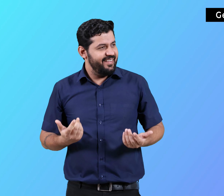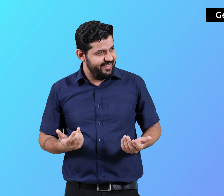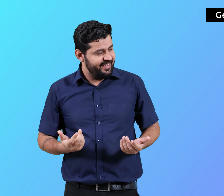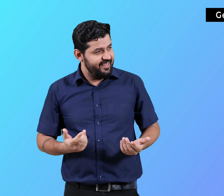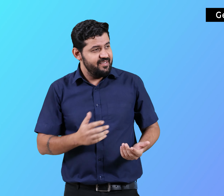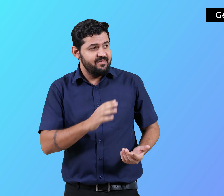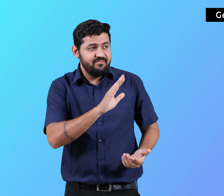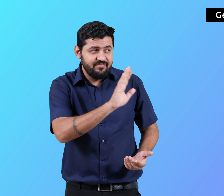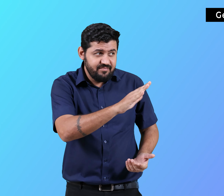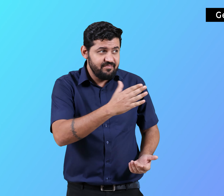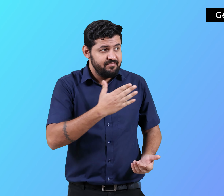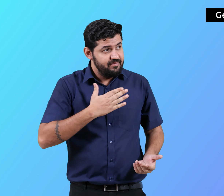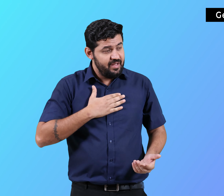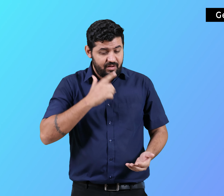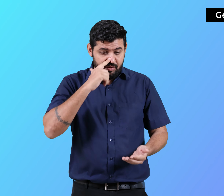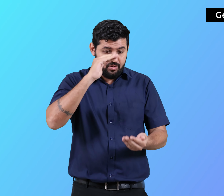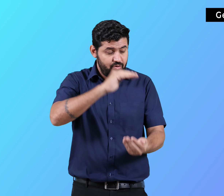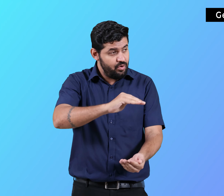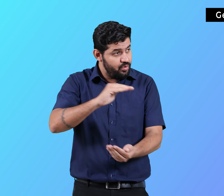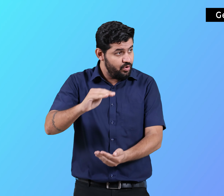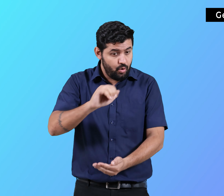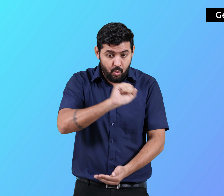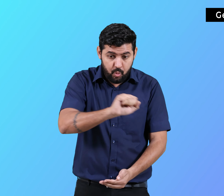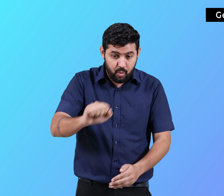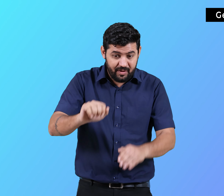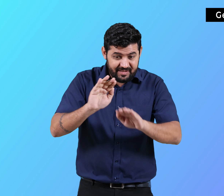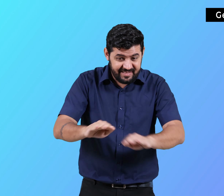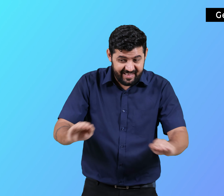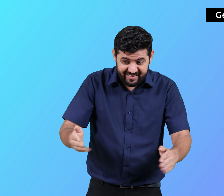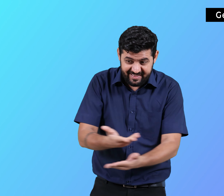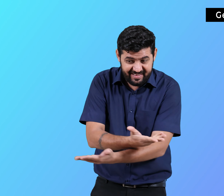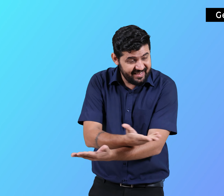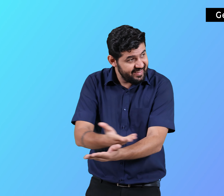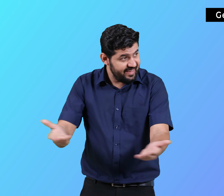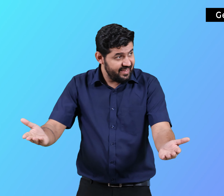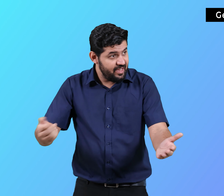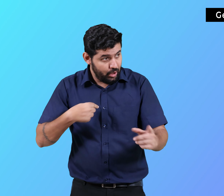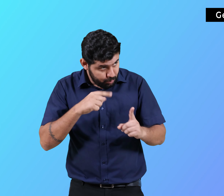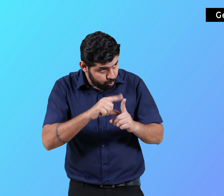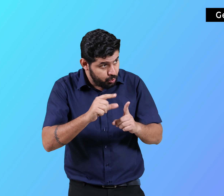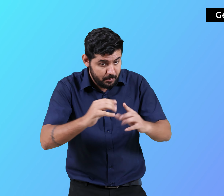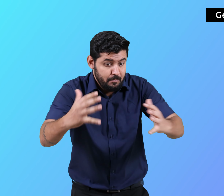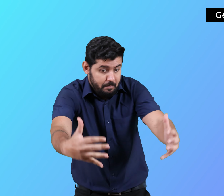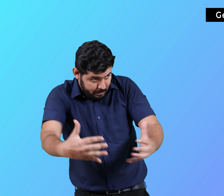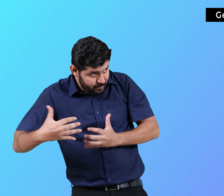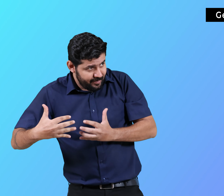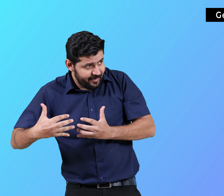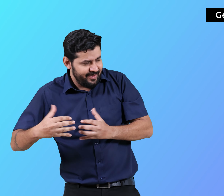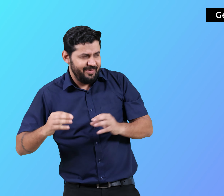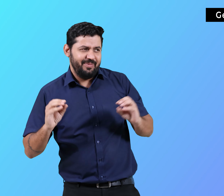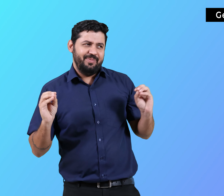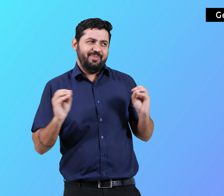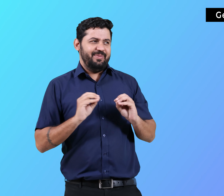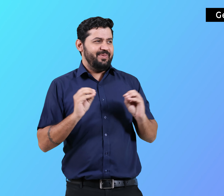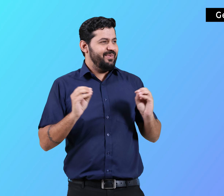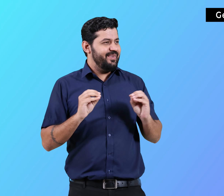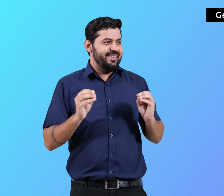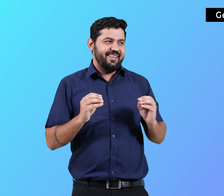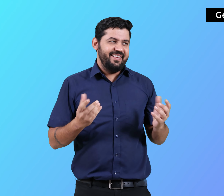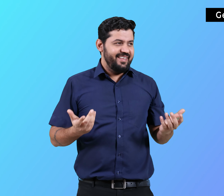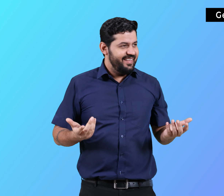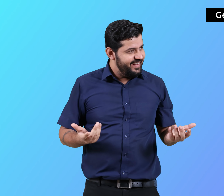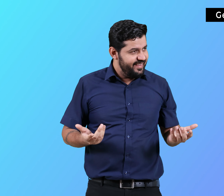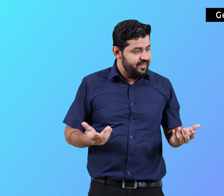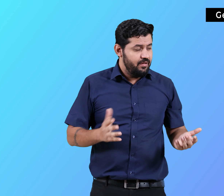Everything you see here belongs to me, but I can do nothing to keep my daughters and their children.